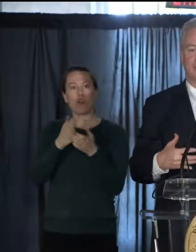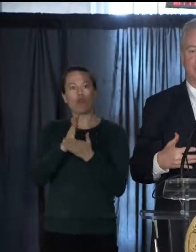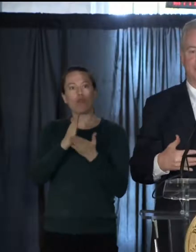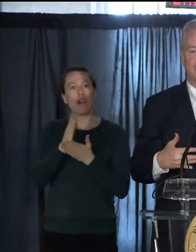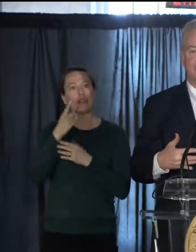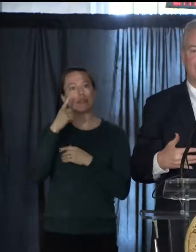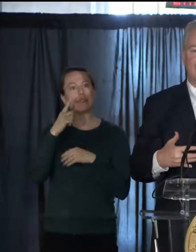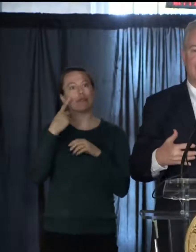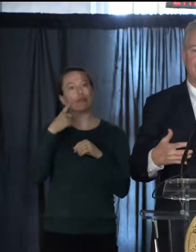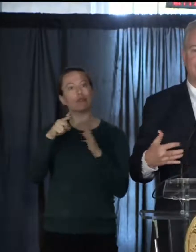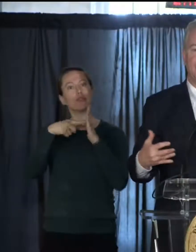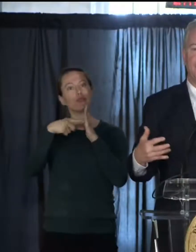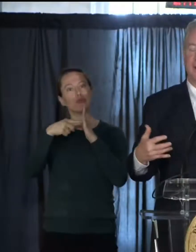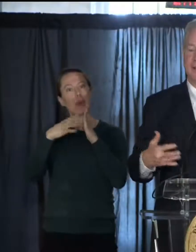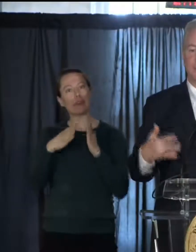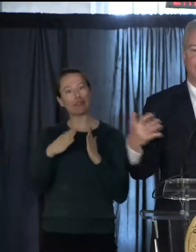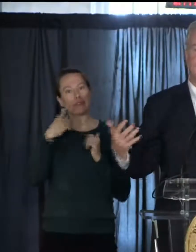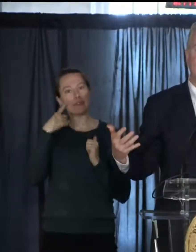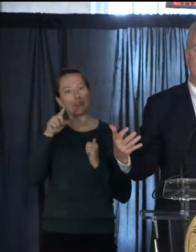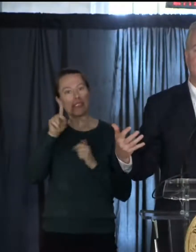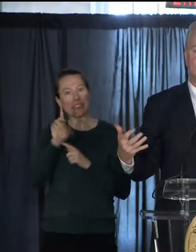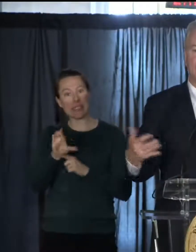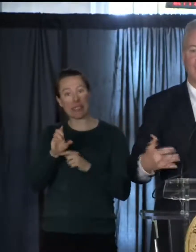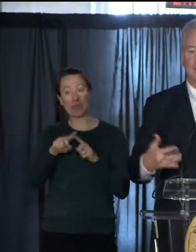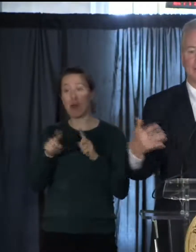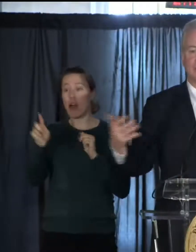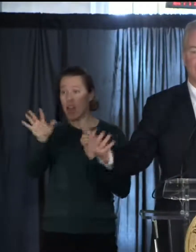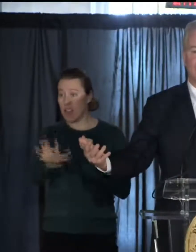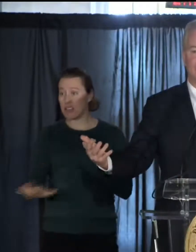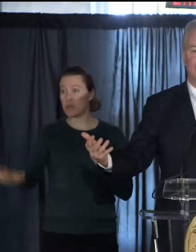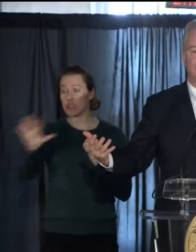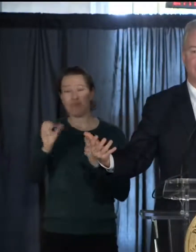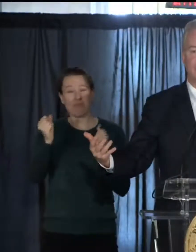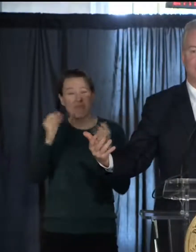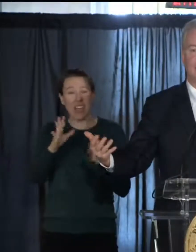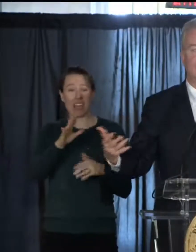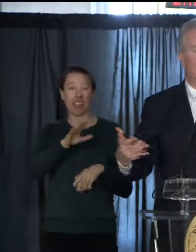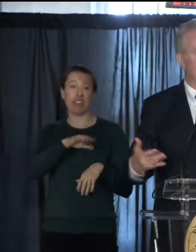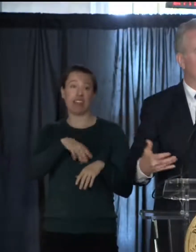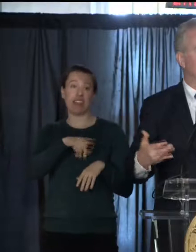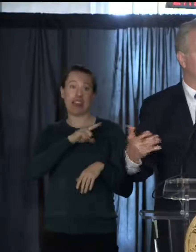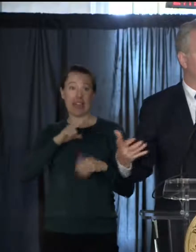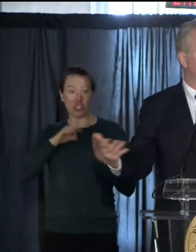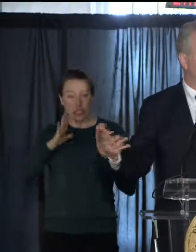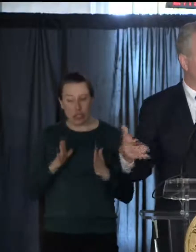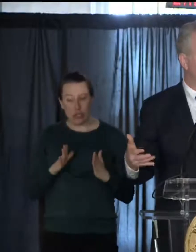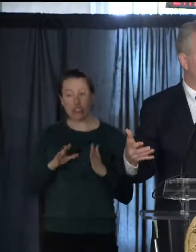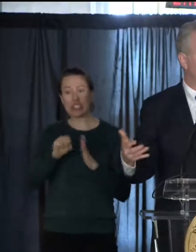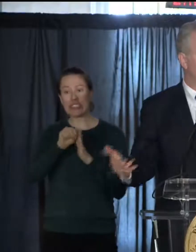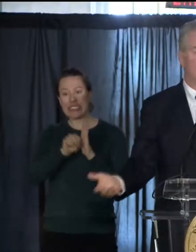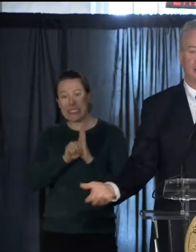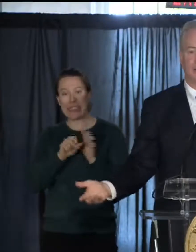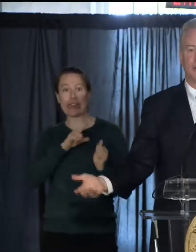OF COLUMBIA. BUT ELSEWHERE IN THE COUNTRY THERE ARE LOTS OF LEGISLATORS IN STATE LEGISLATURES THAT ARE